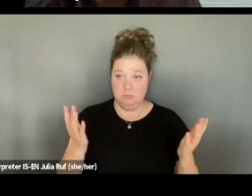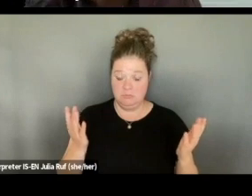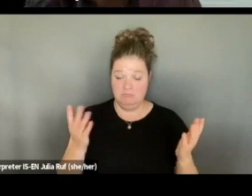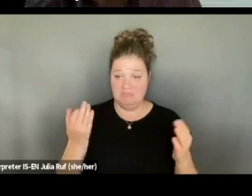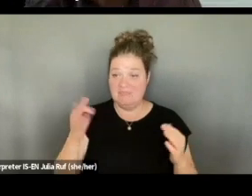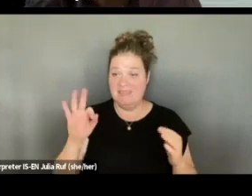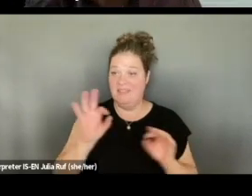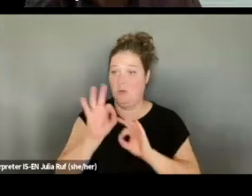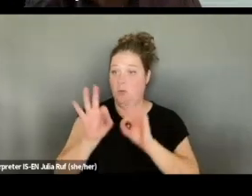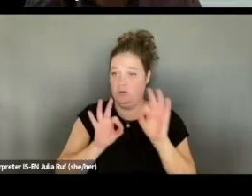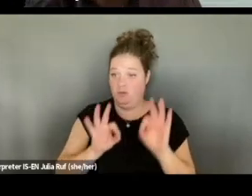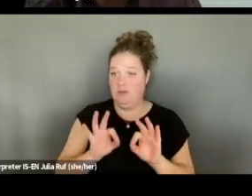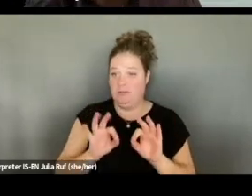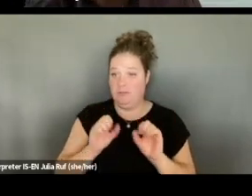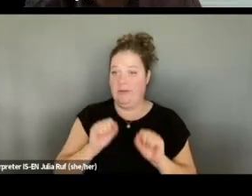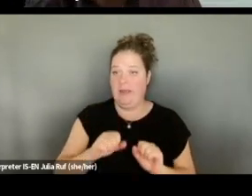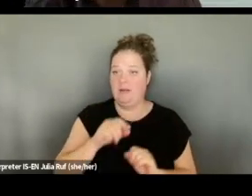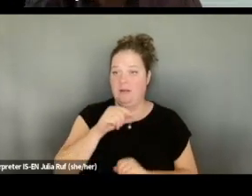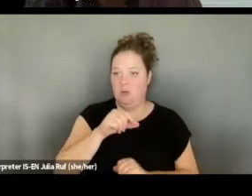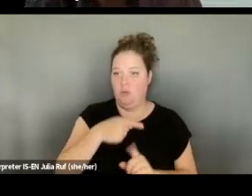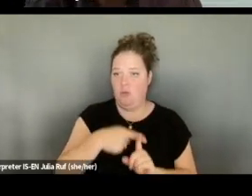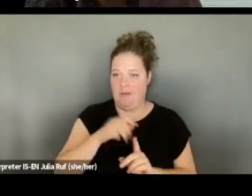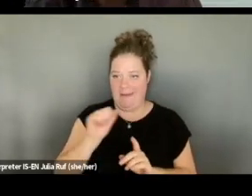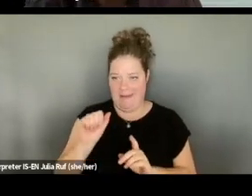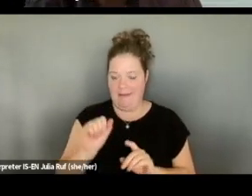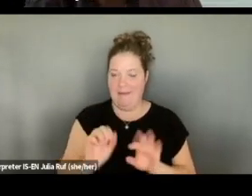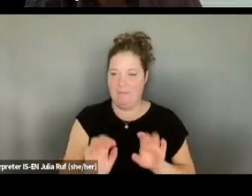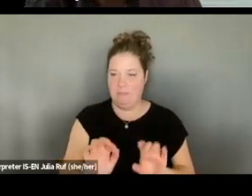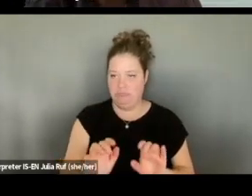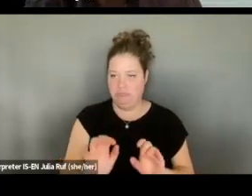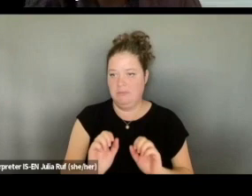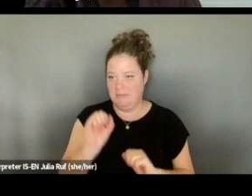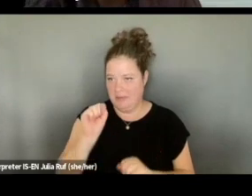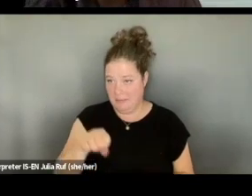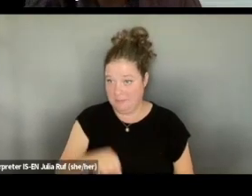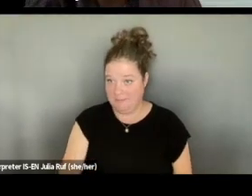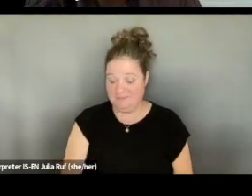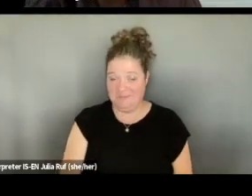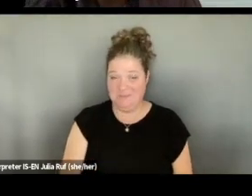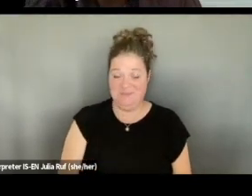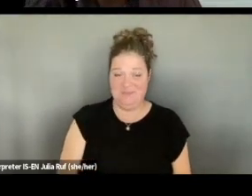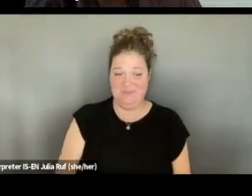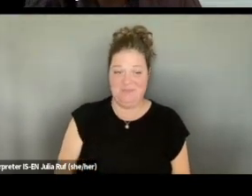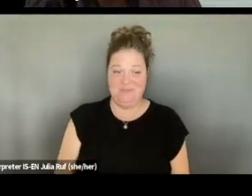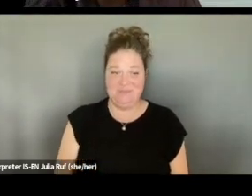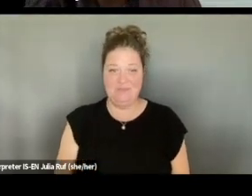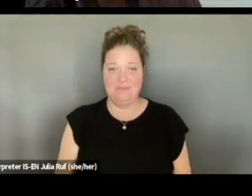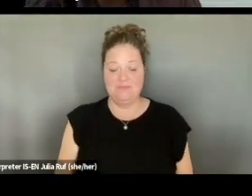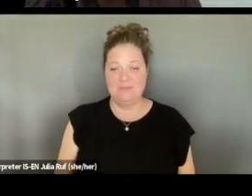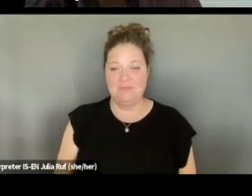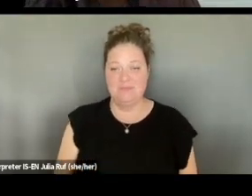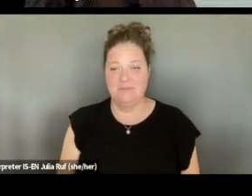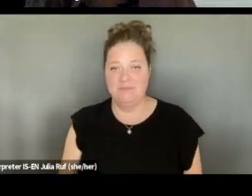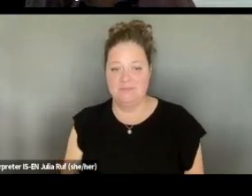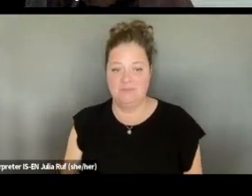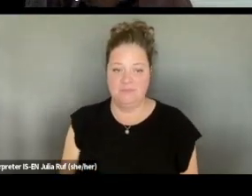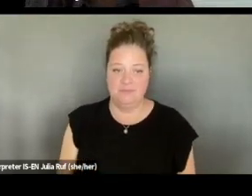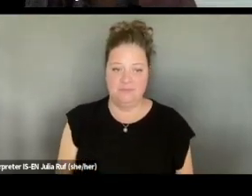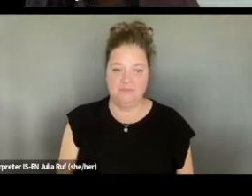meantime, please write into the Q&A box.